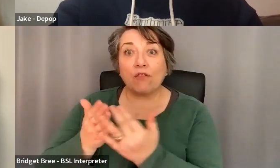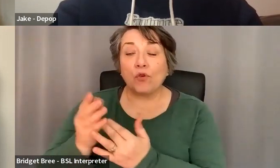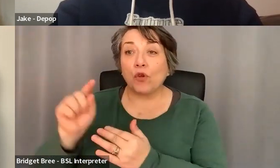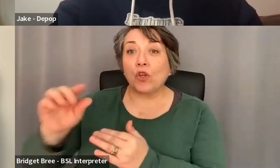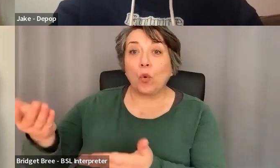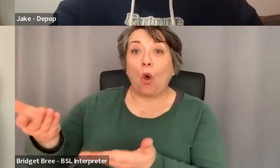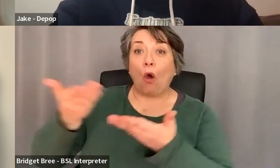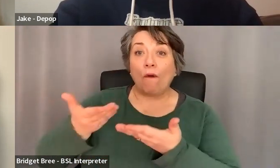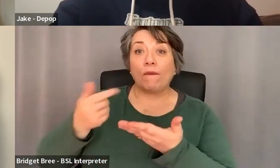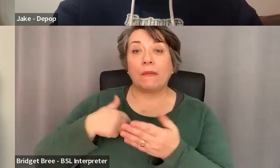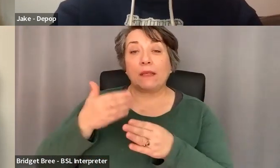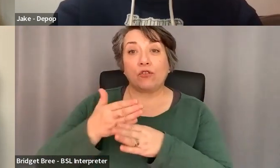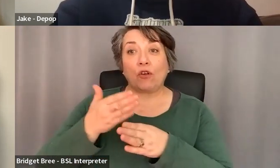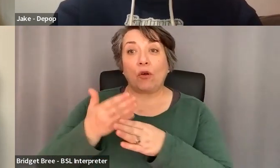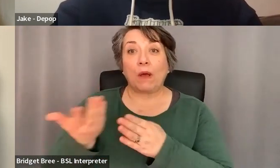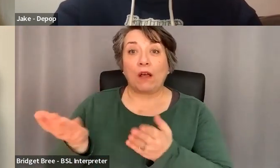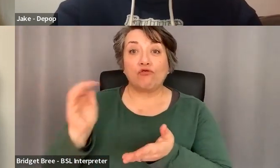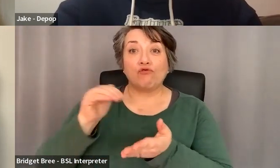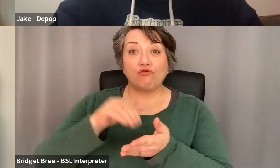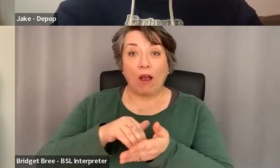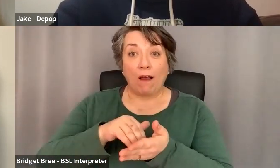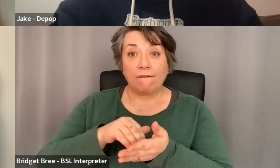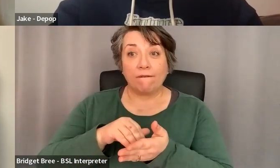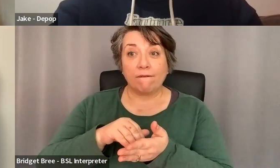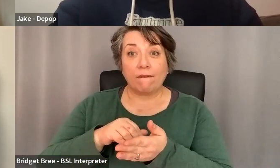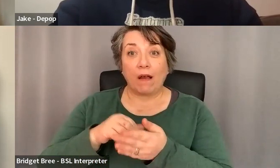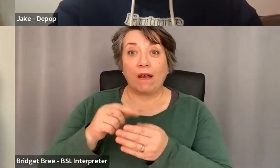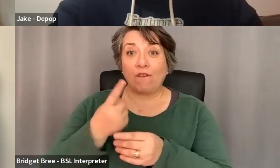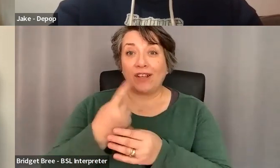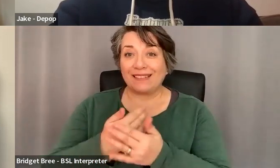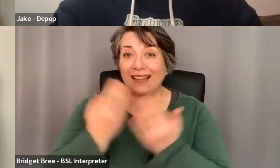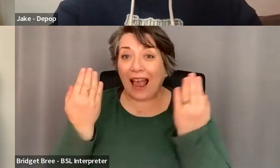So I get through. I I get that offer, and I turn up, you know, at your at the offices on day one.